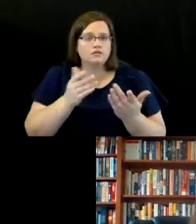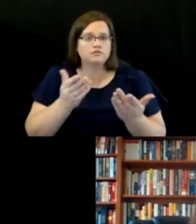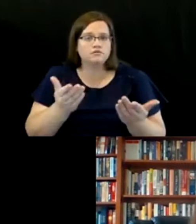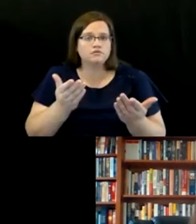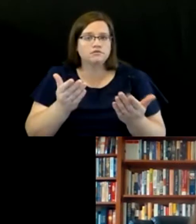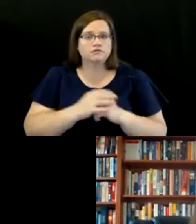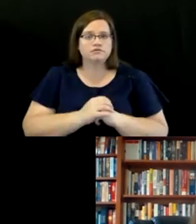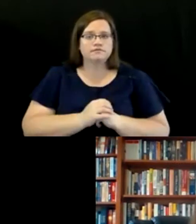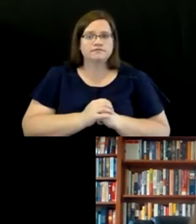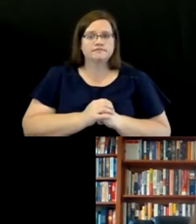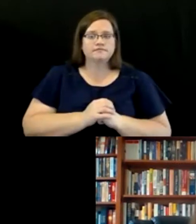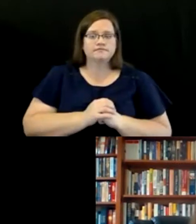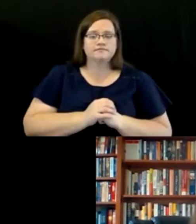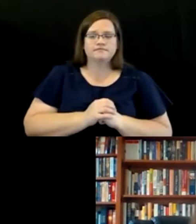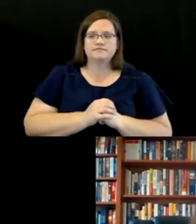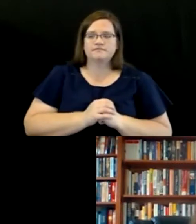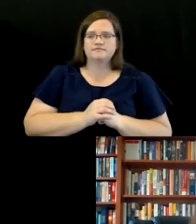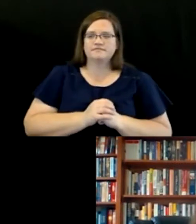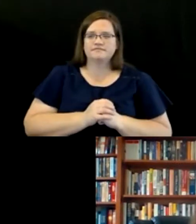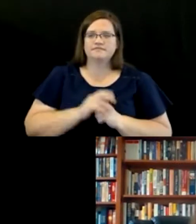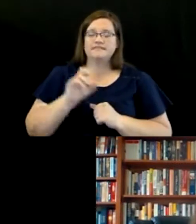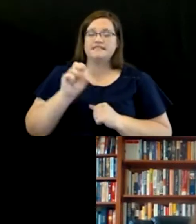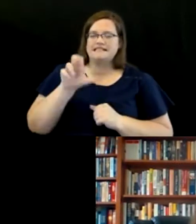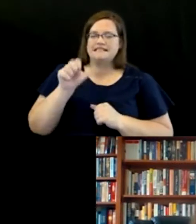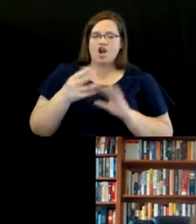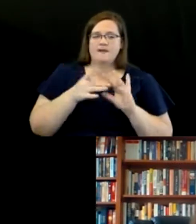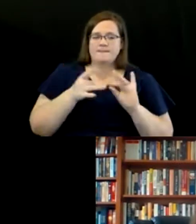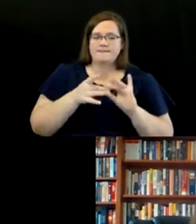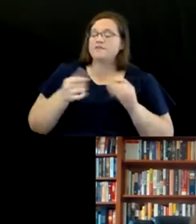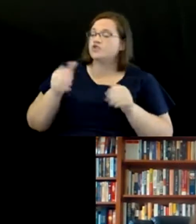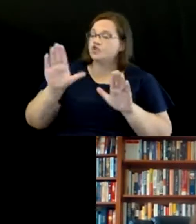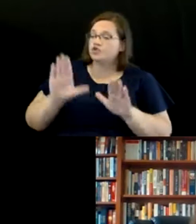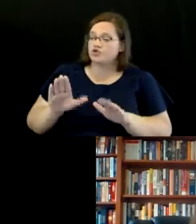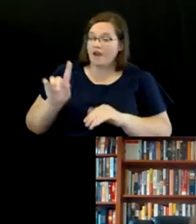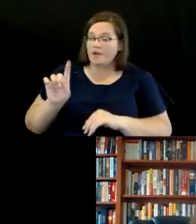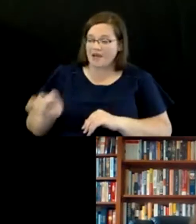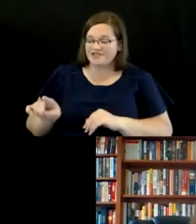Sarah: That's a great question, Katharine. There's lots of great